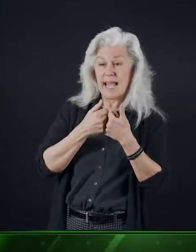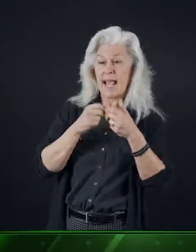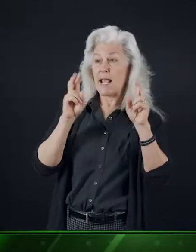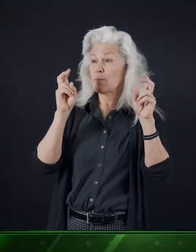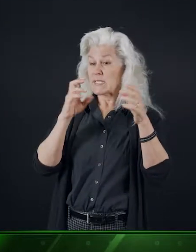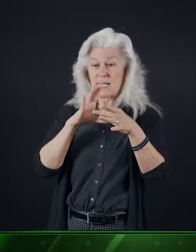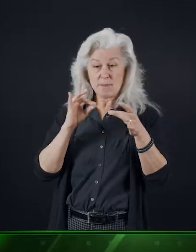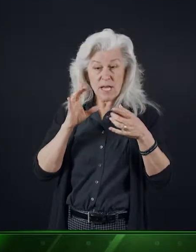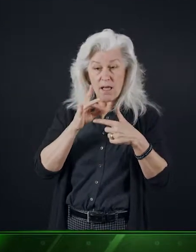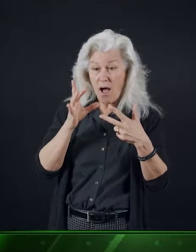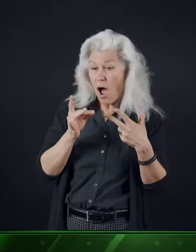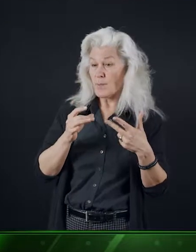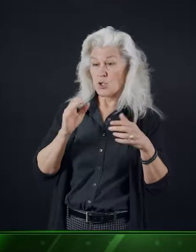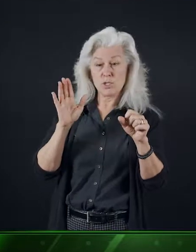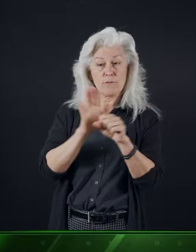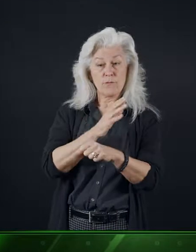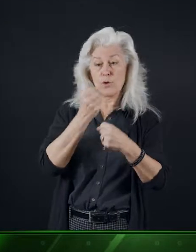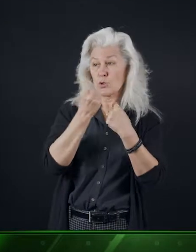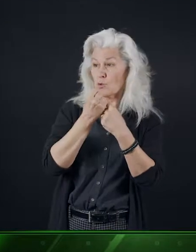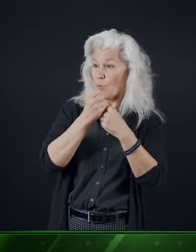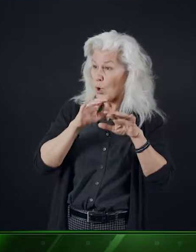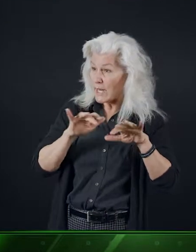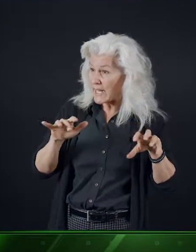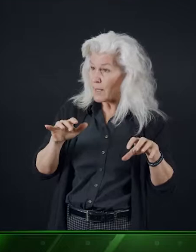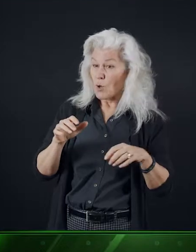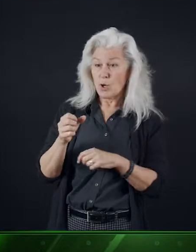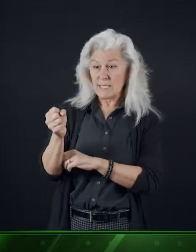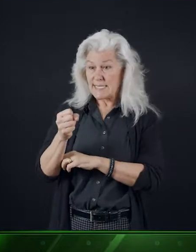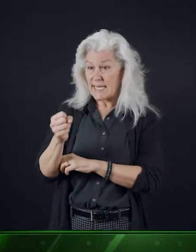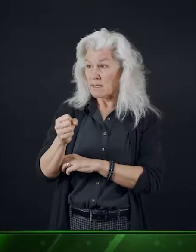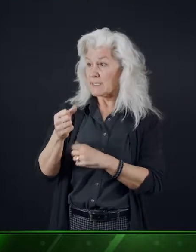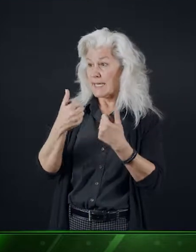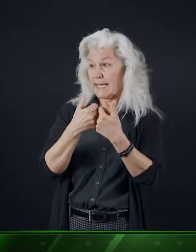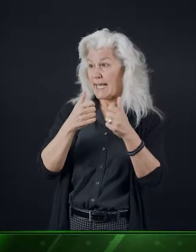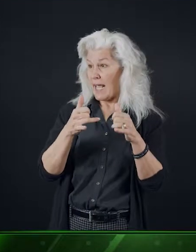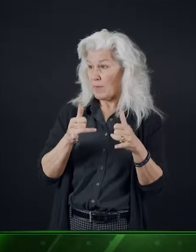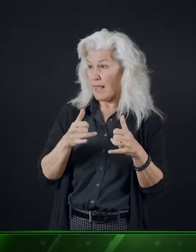These features, when selected by a developer, will show up in the Xbox Store when browsing games.